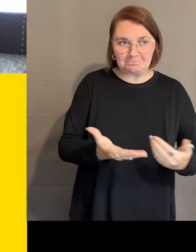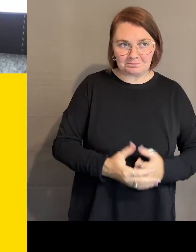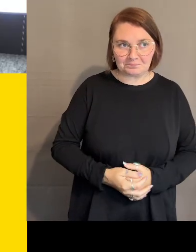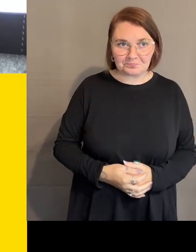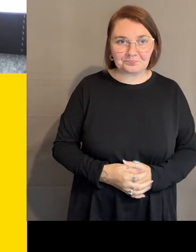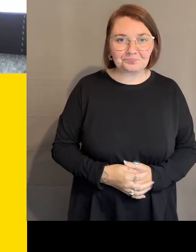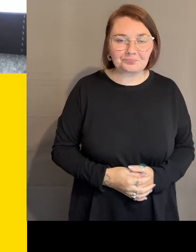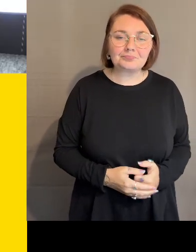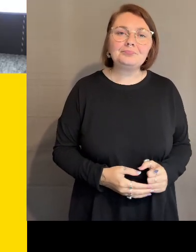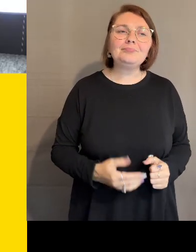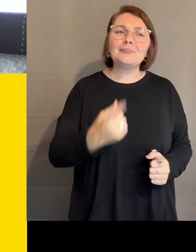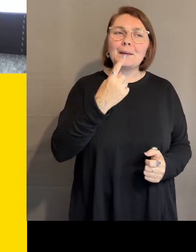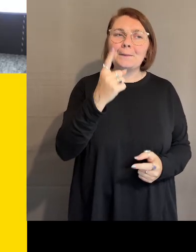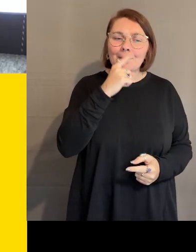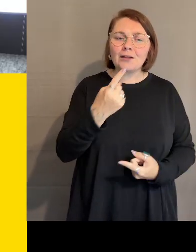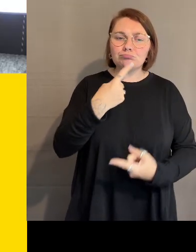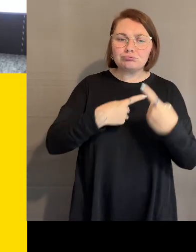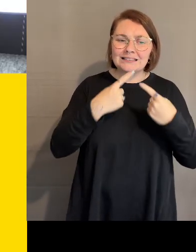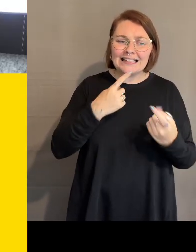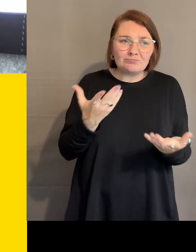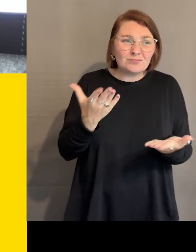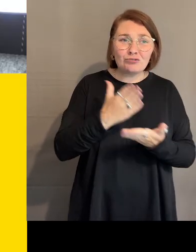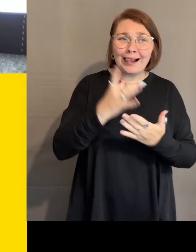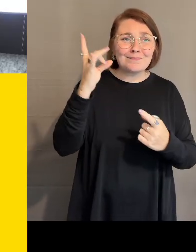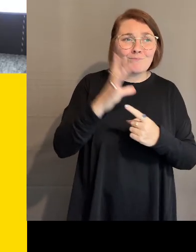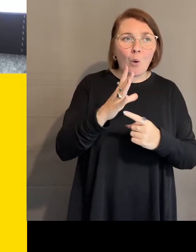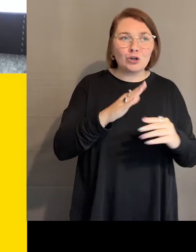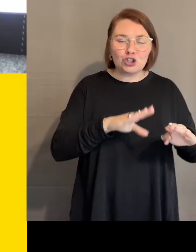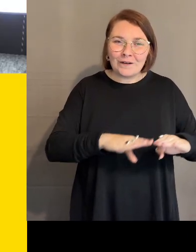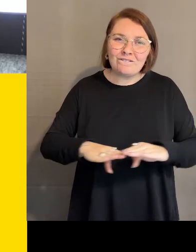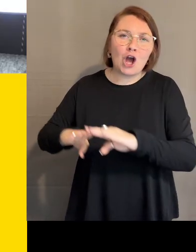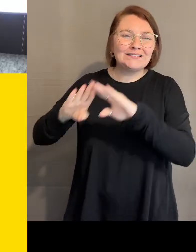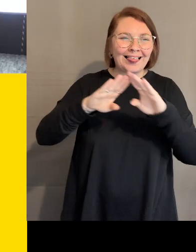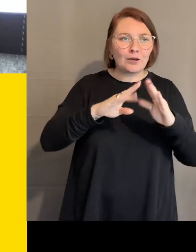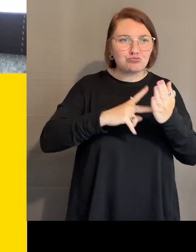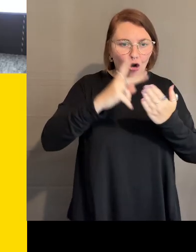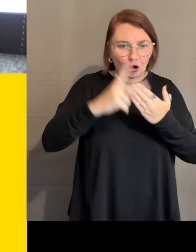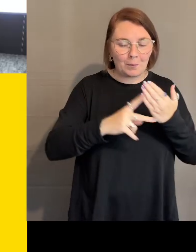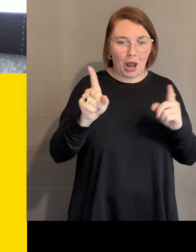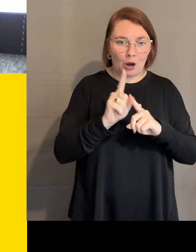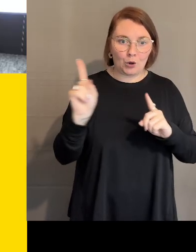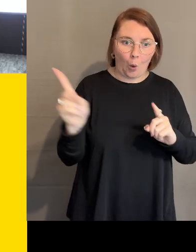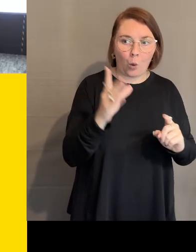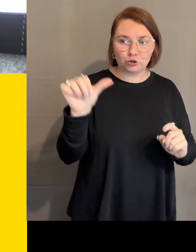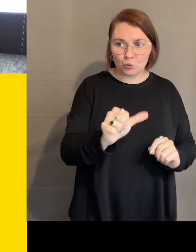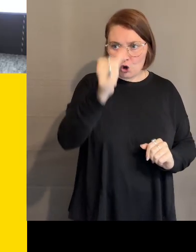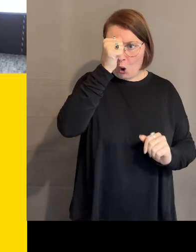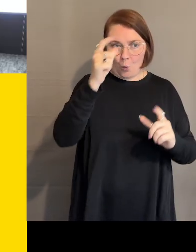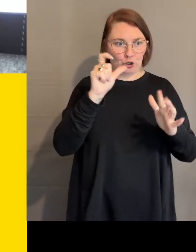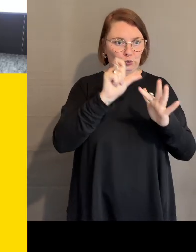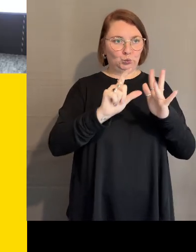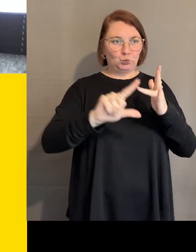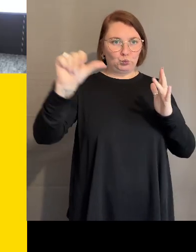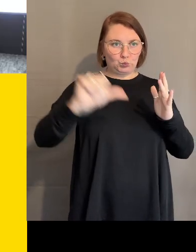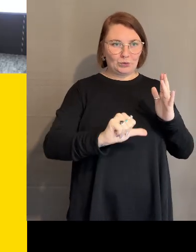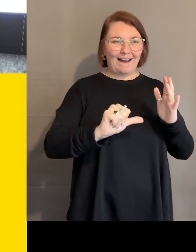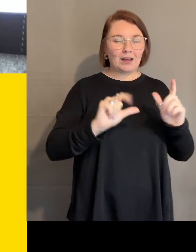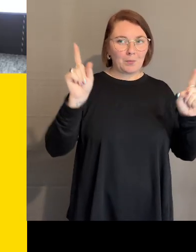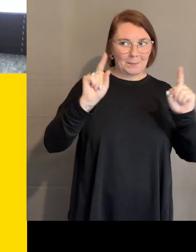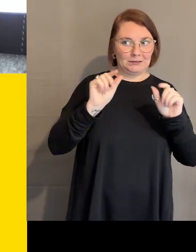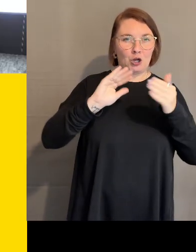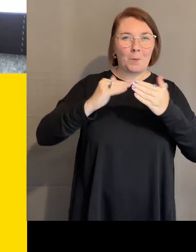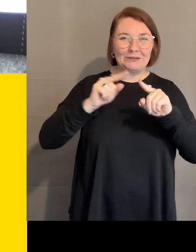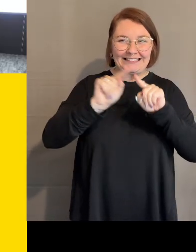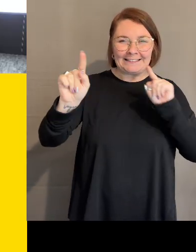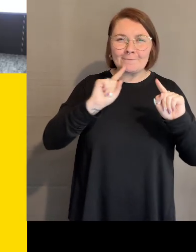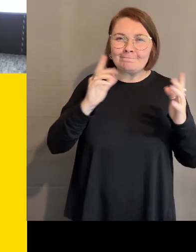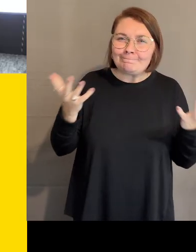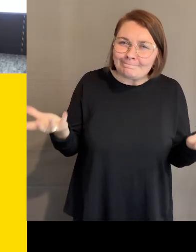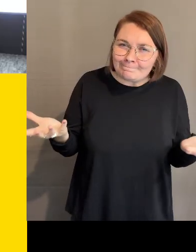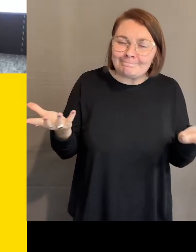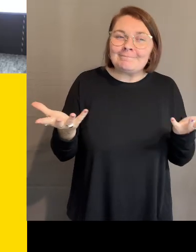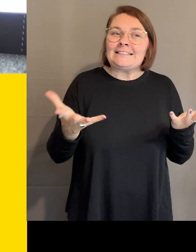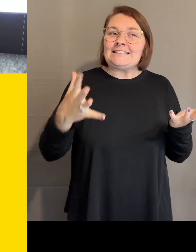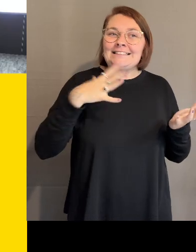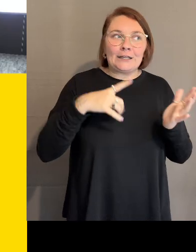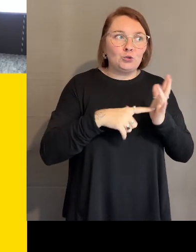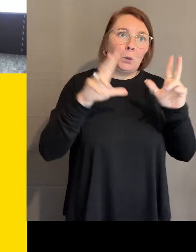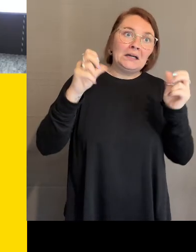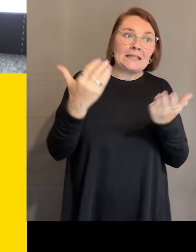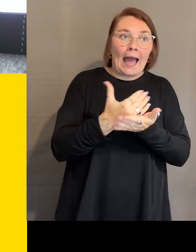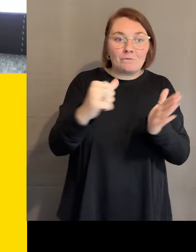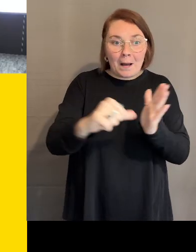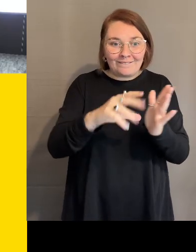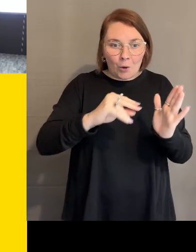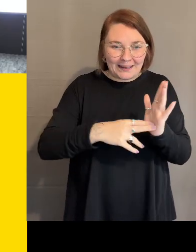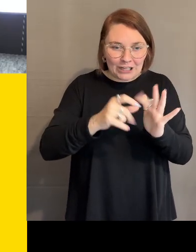So, people said to us, look, it's really important that it's a universal program, we know what it's supposed to do. So there's a big, suspicion out in the community that some of this is driven by a need to save money for the NDIS.